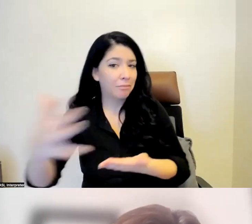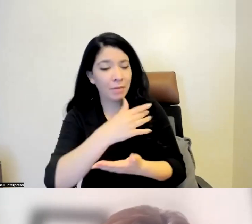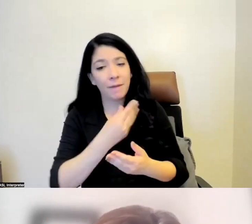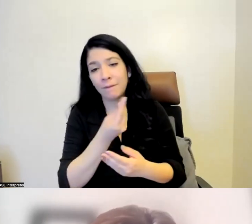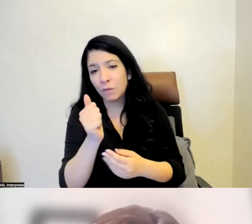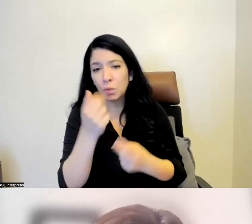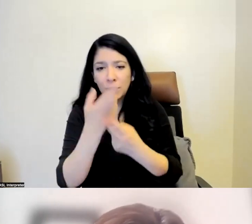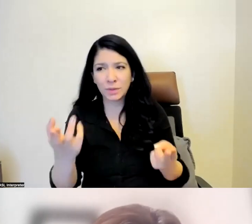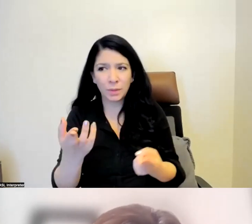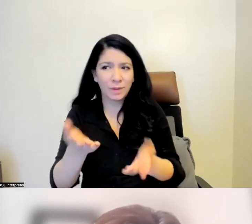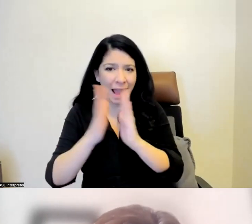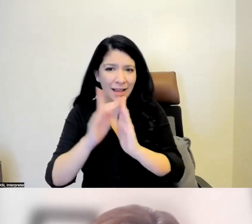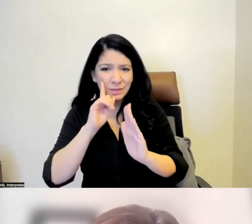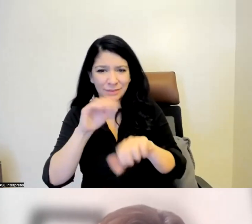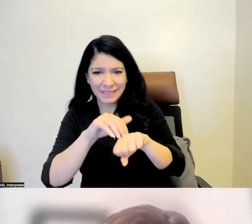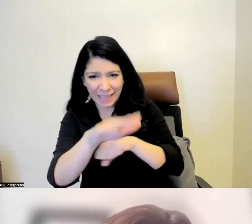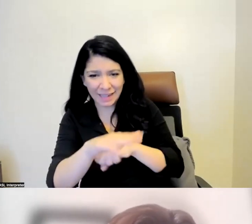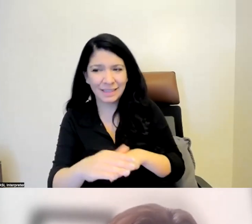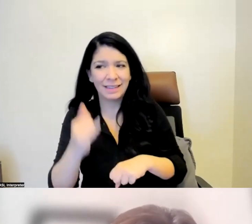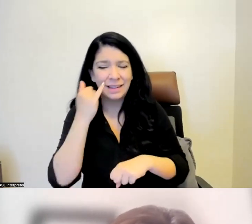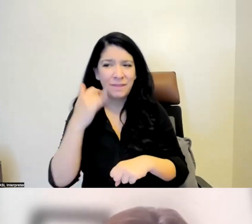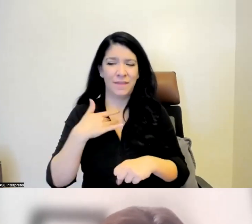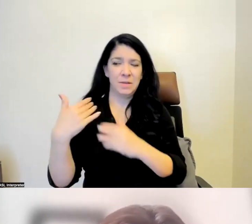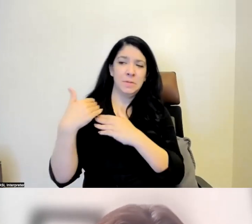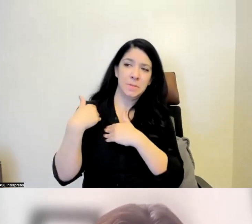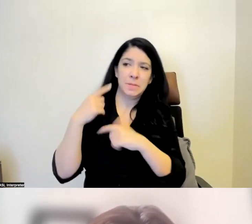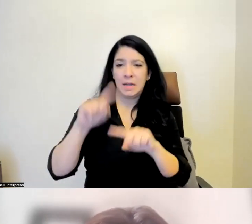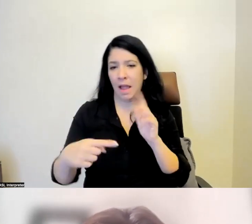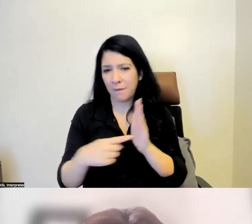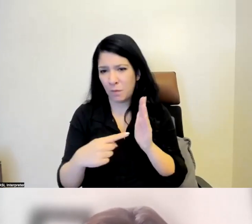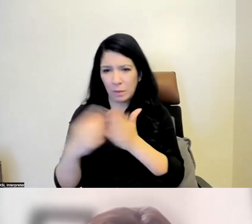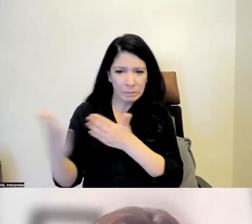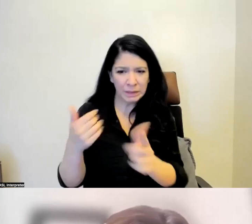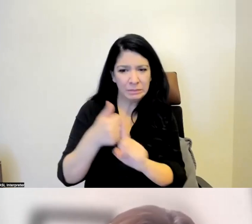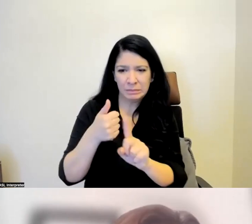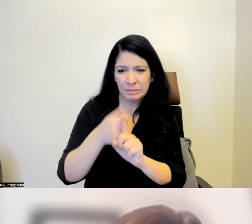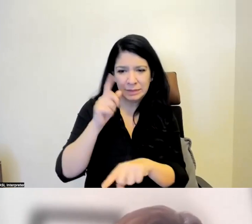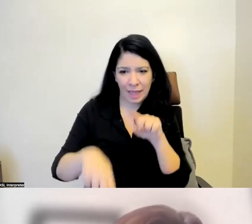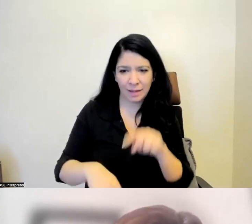send out, as well. Just in case that is a burden for folks to bring their own masks to places.